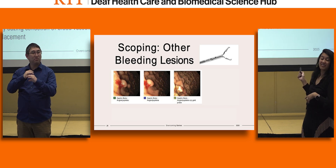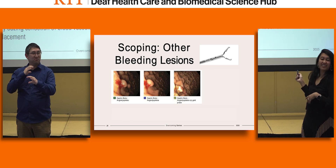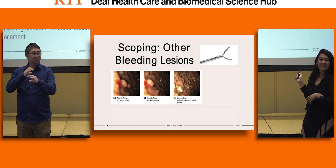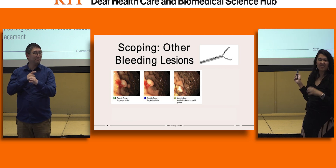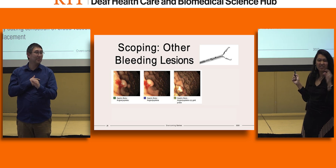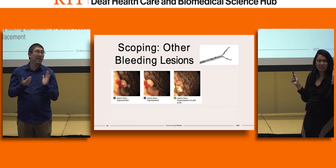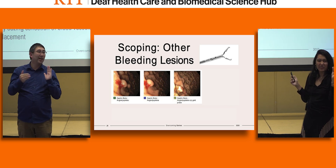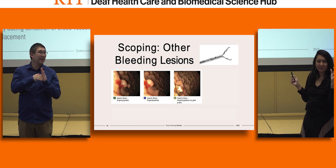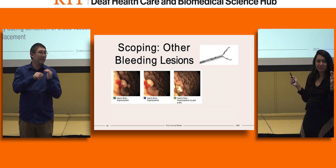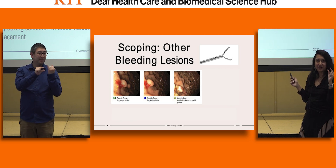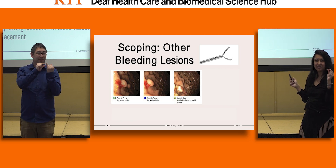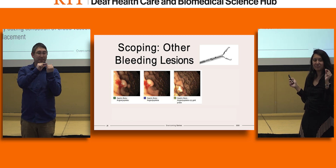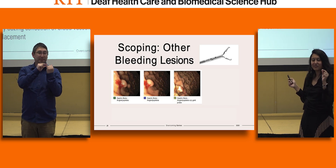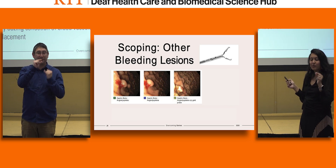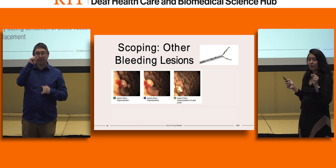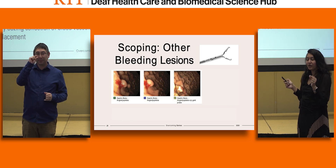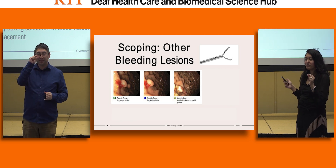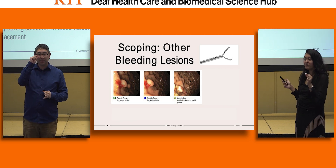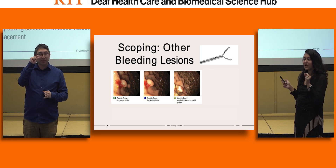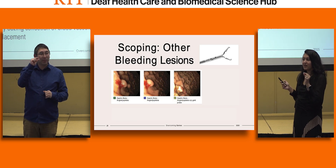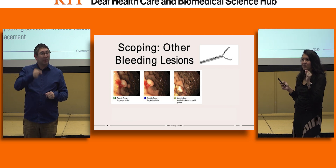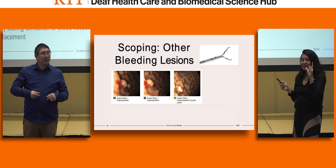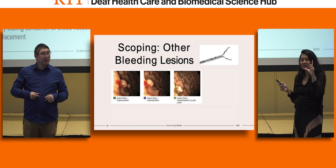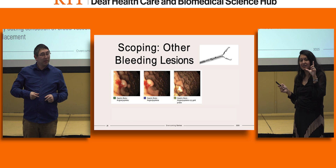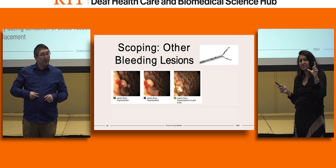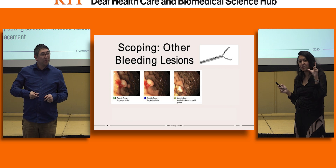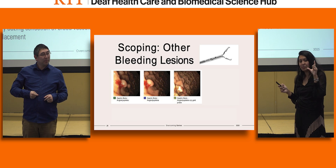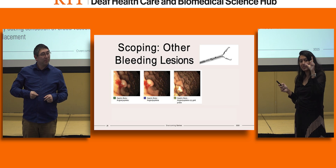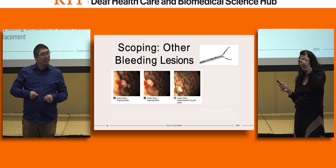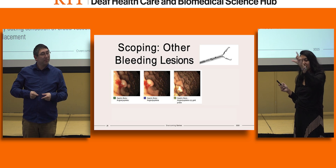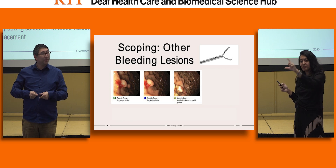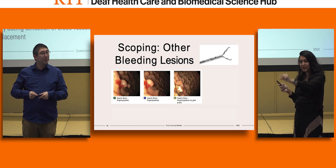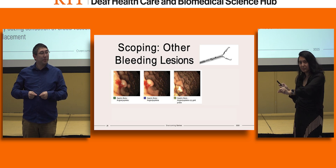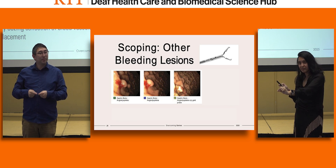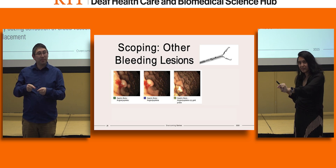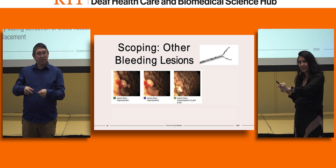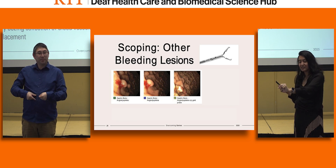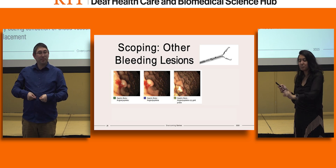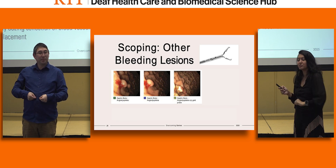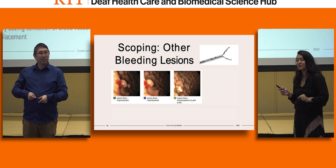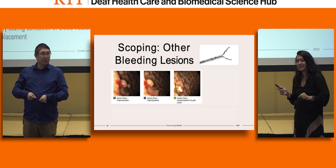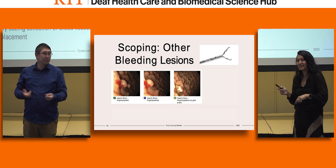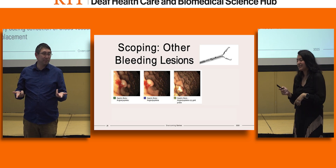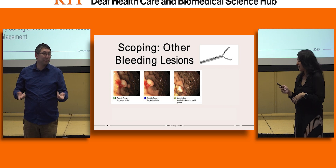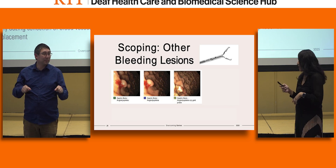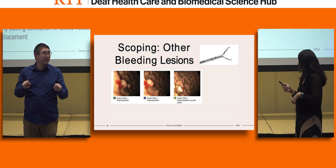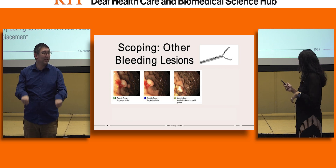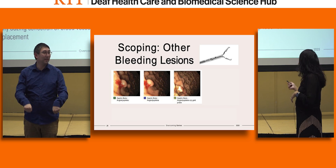of that little clip that we mentioned before. I can actually open that clip up and deploy it at that spot.